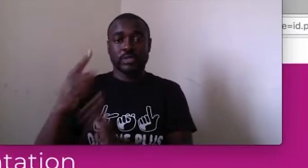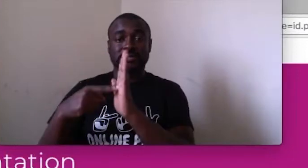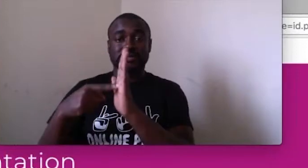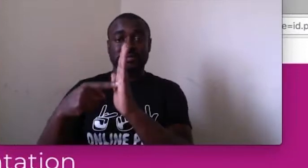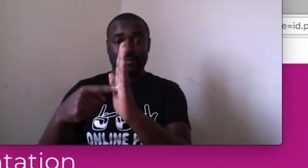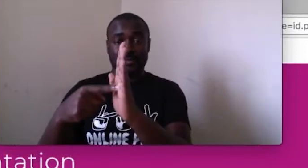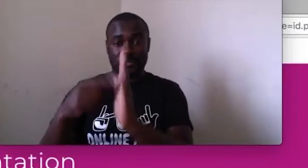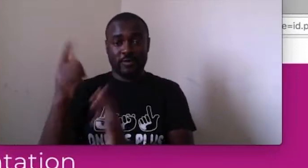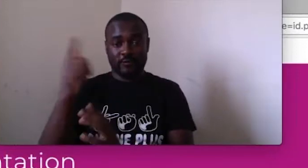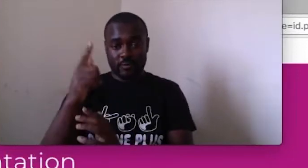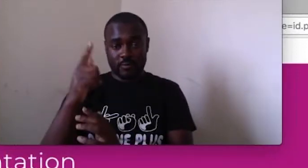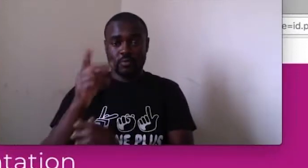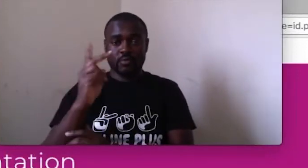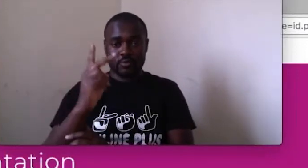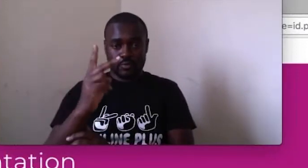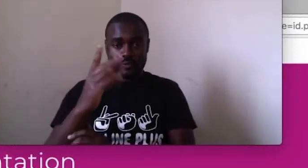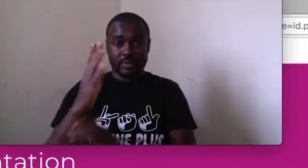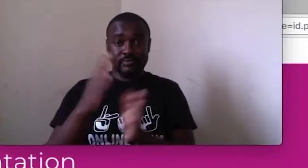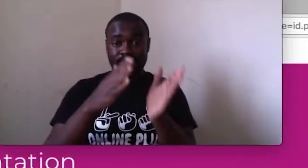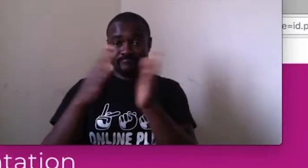And I will show you two demo